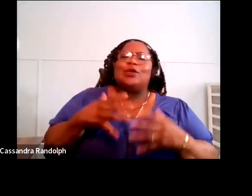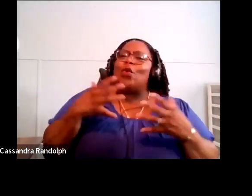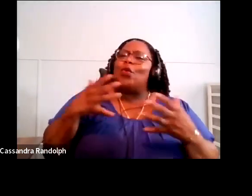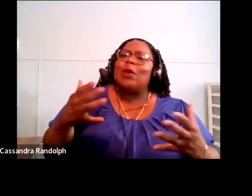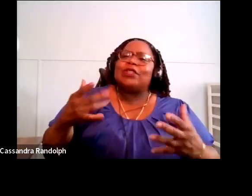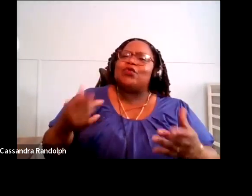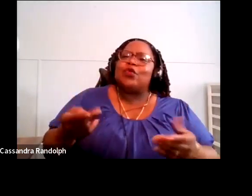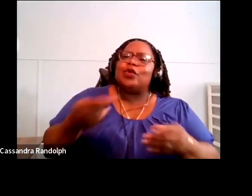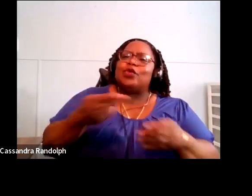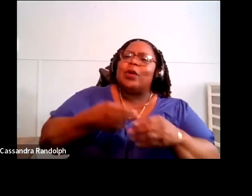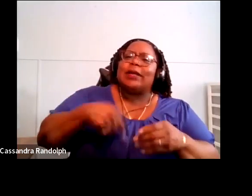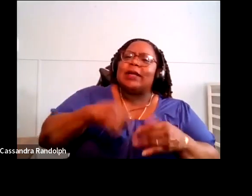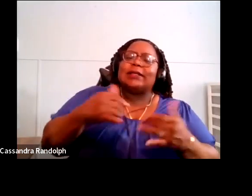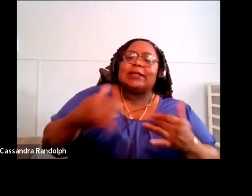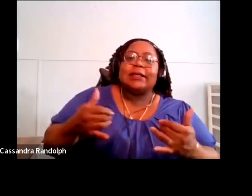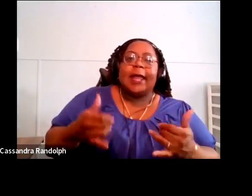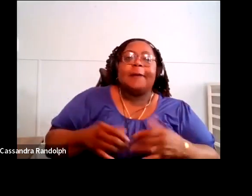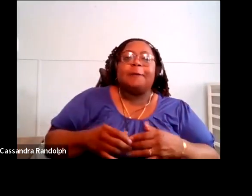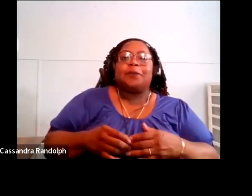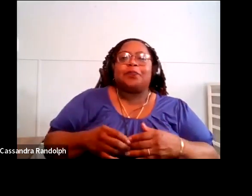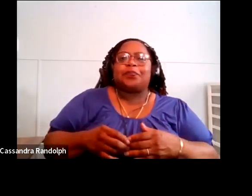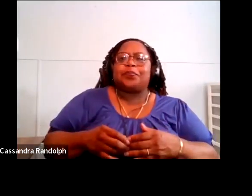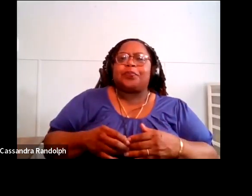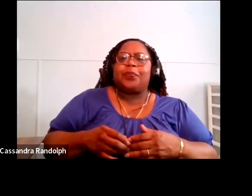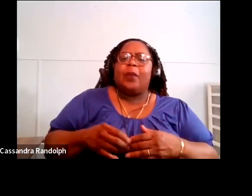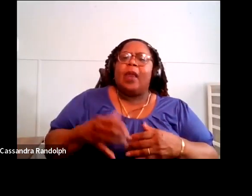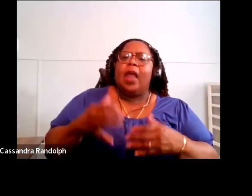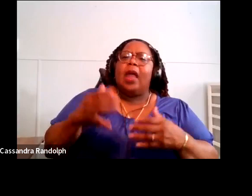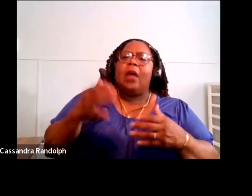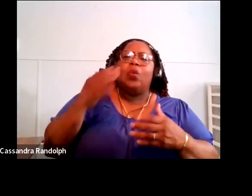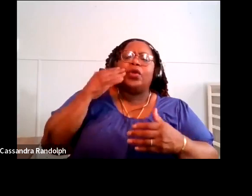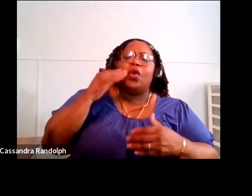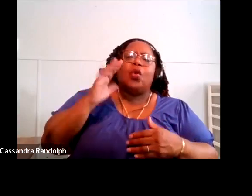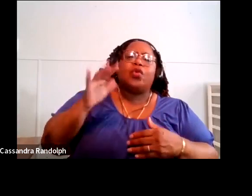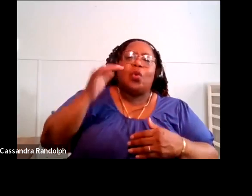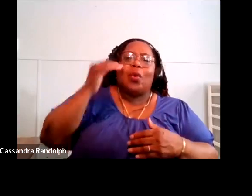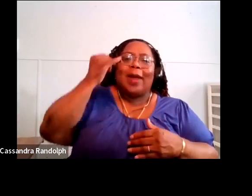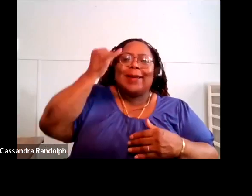feel free to unmute to and go ahead and ask Rep. McClinton what you have to ask.